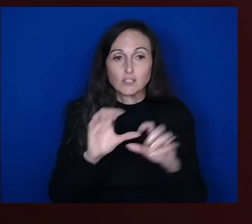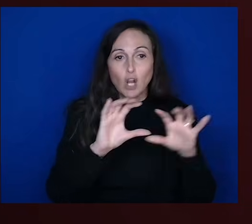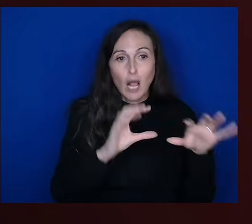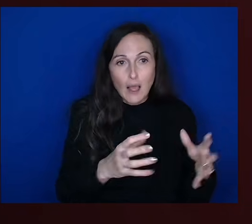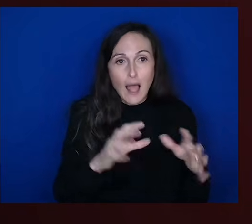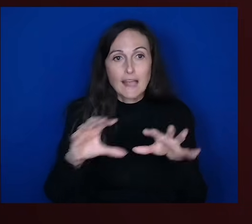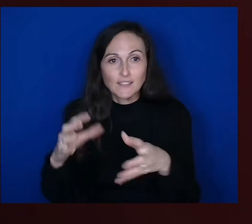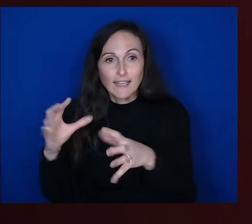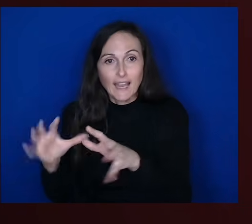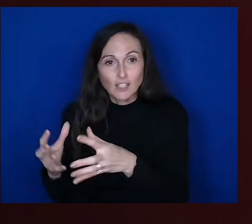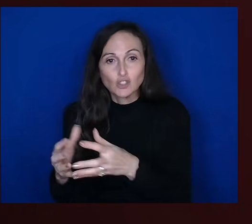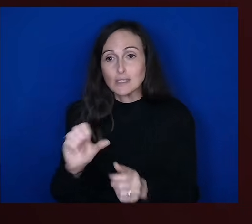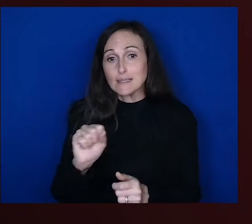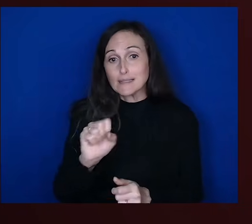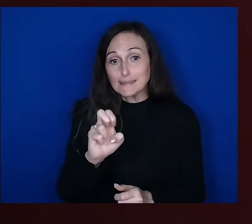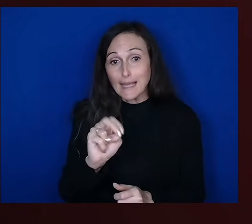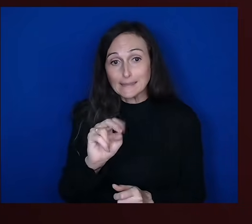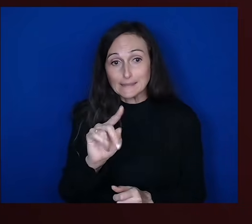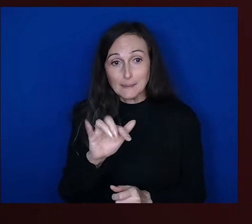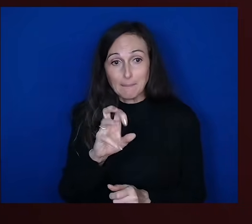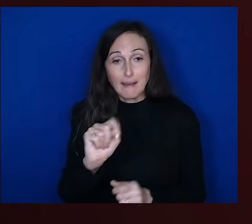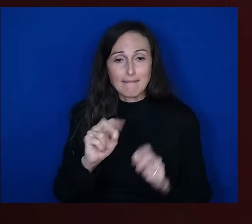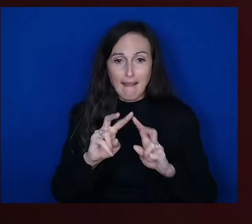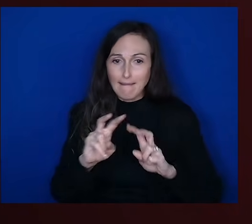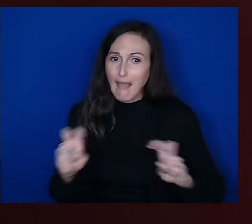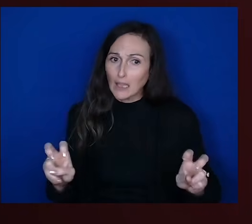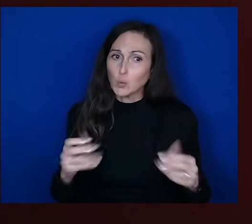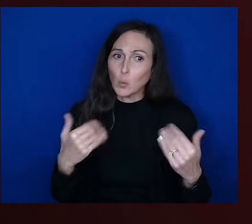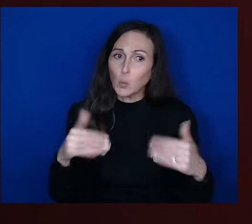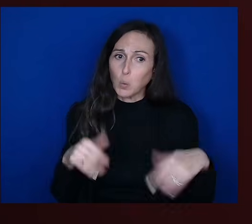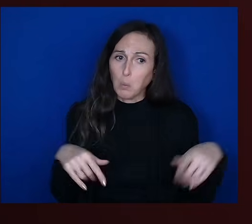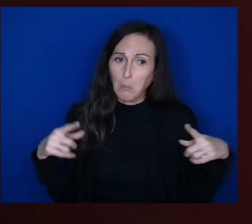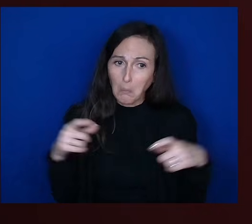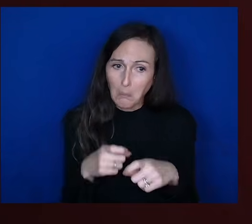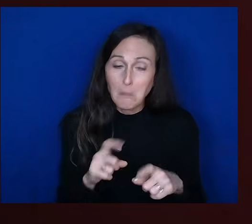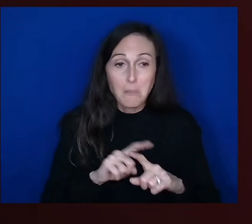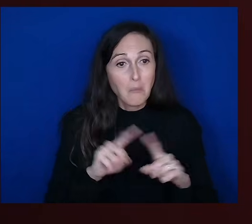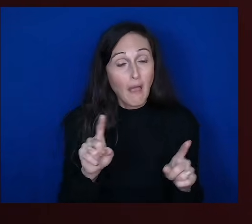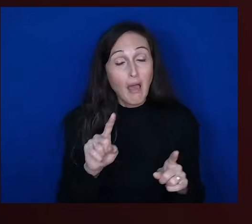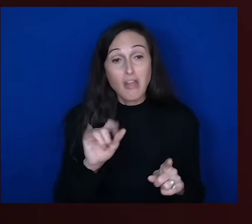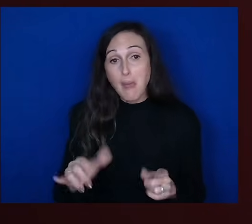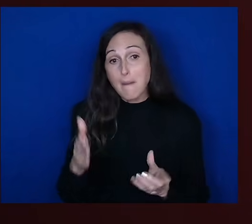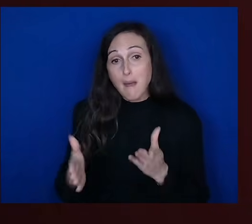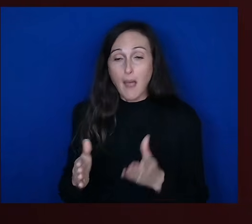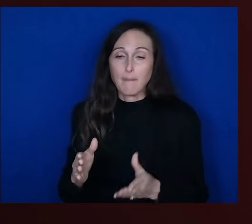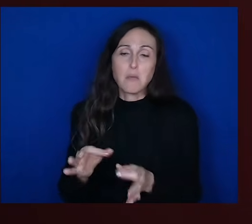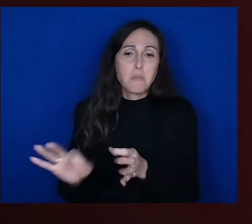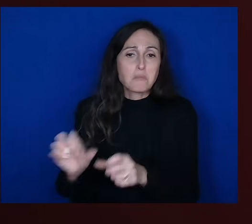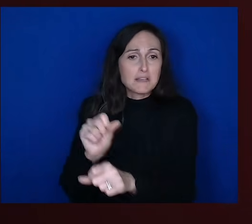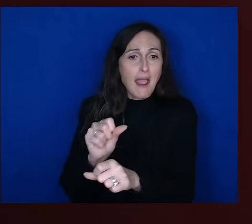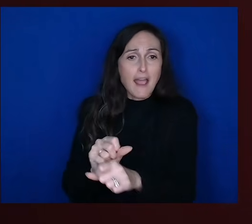has a lot behind it. But that might be a task, or it may be something more complex